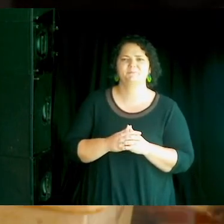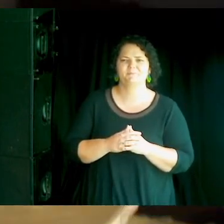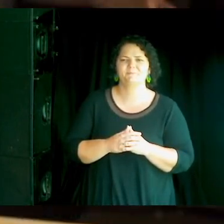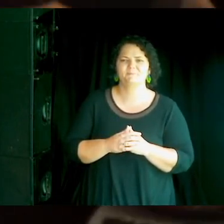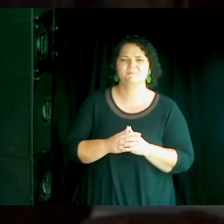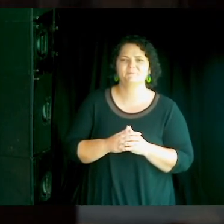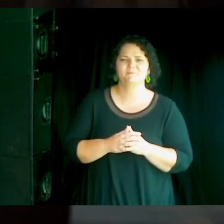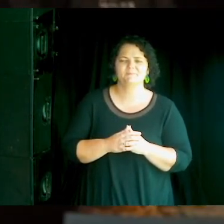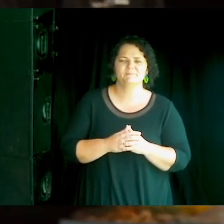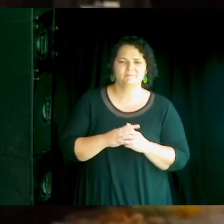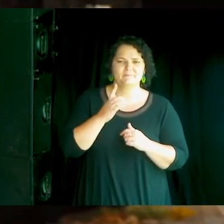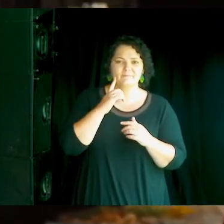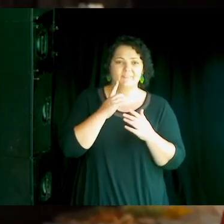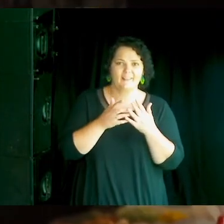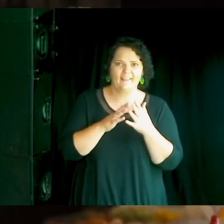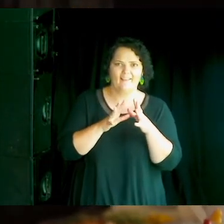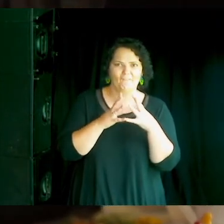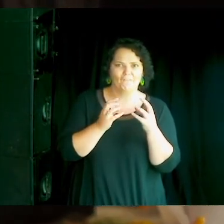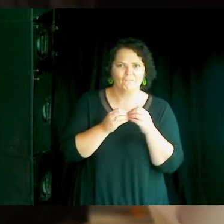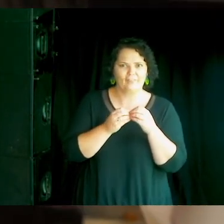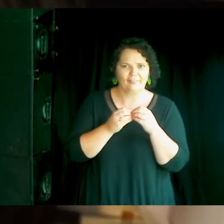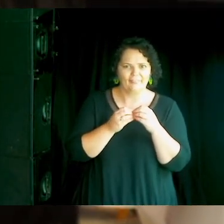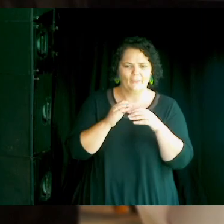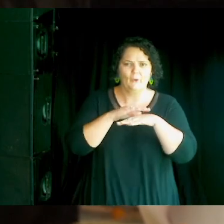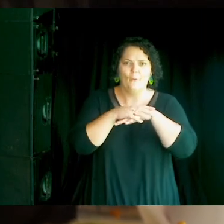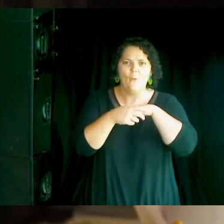caught everything on top that's what you want for a chili crab